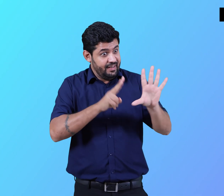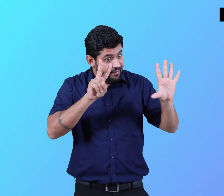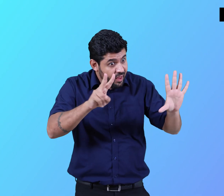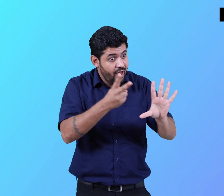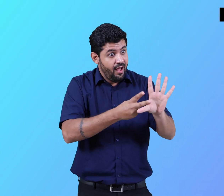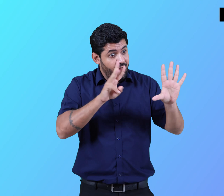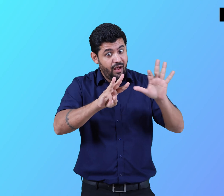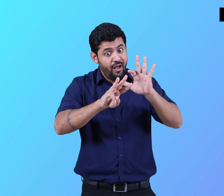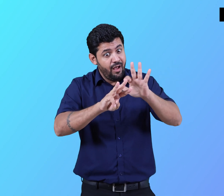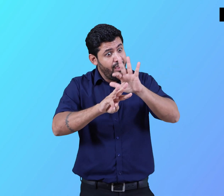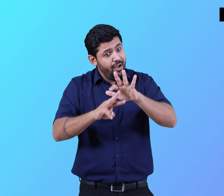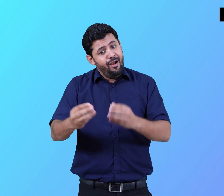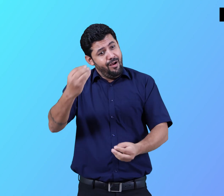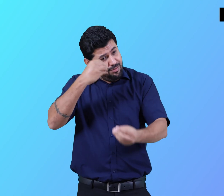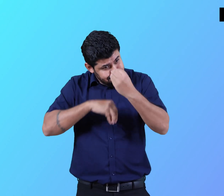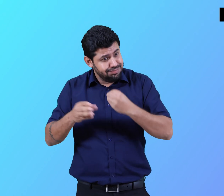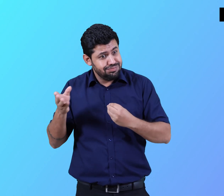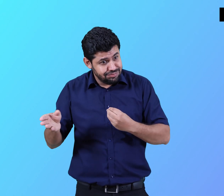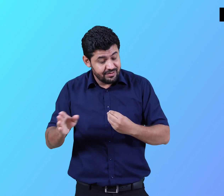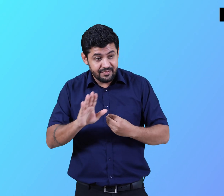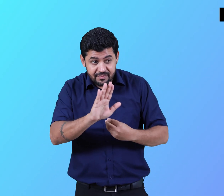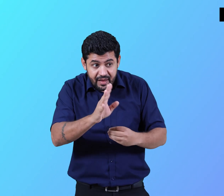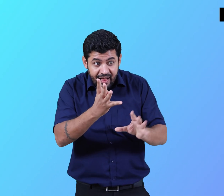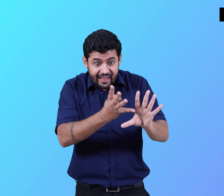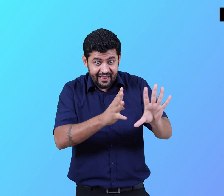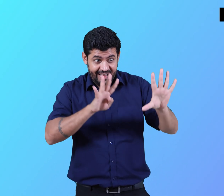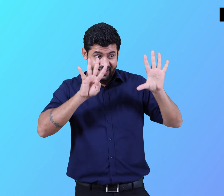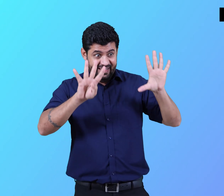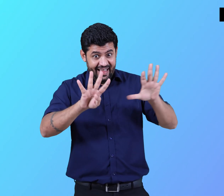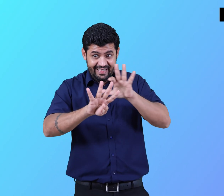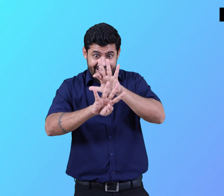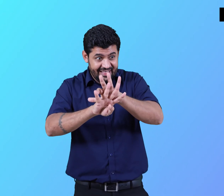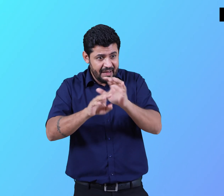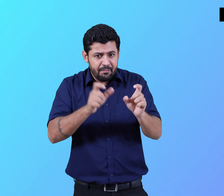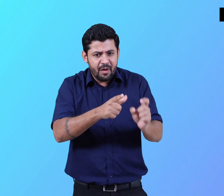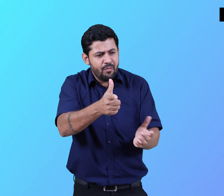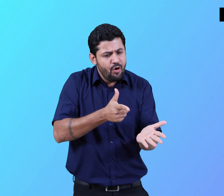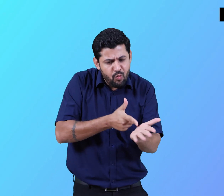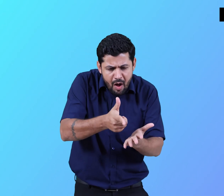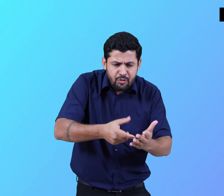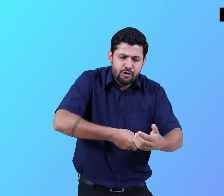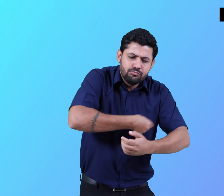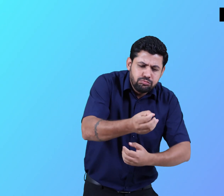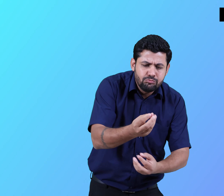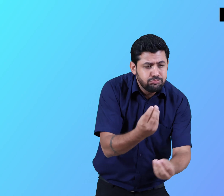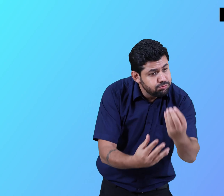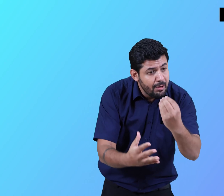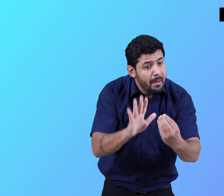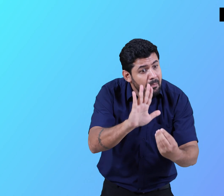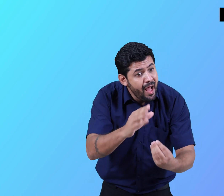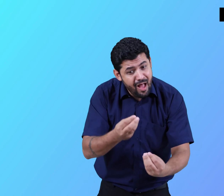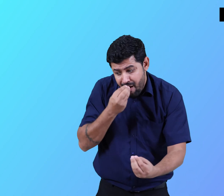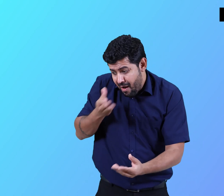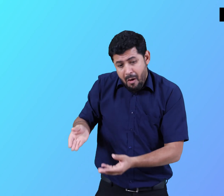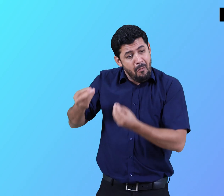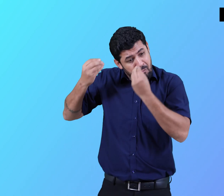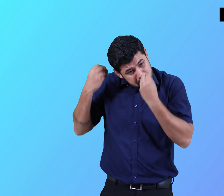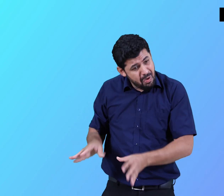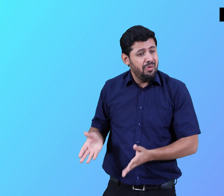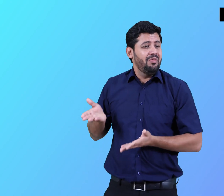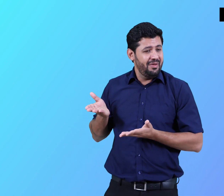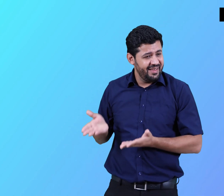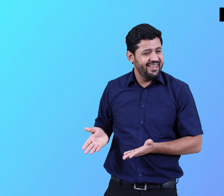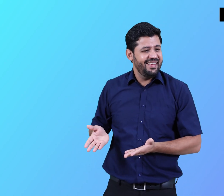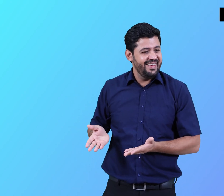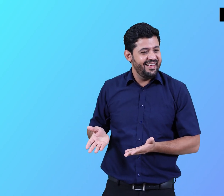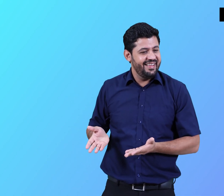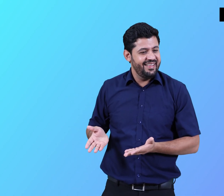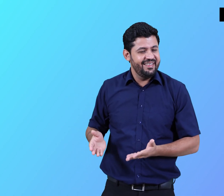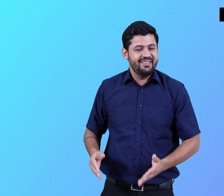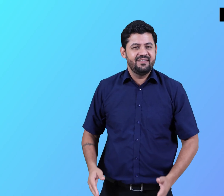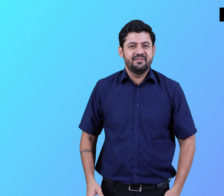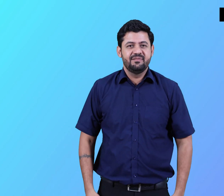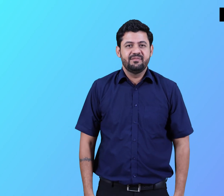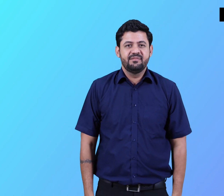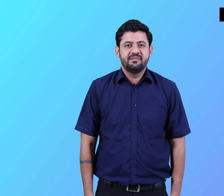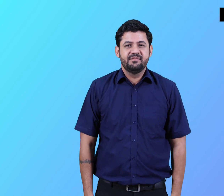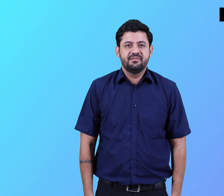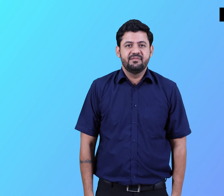When you plant in the eighth year, you will still be eating from the old crop. You will eat the old crop until the harvest of the ninth year.